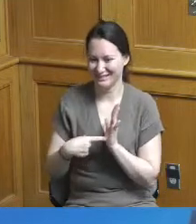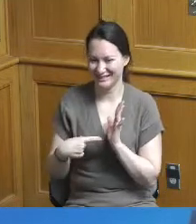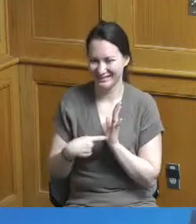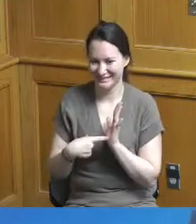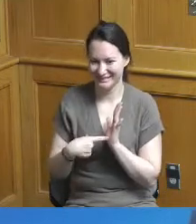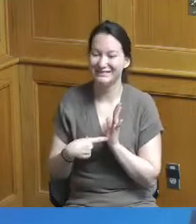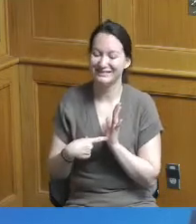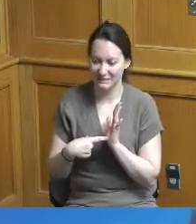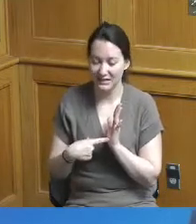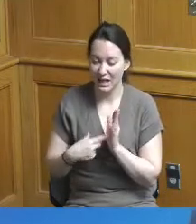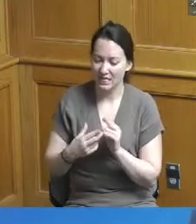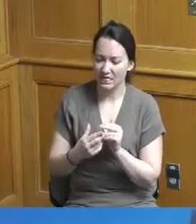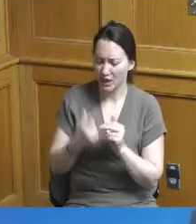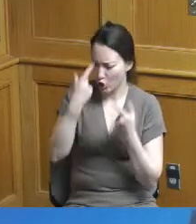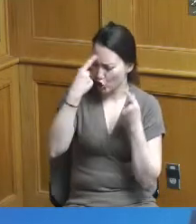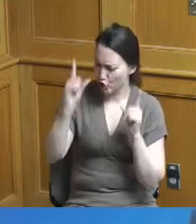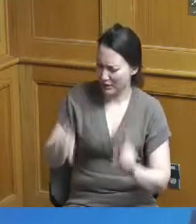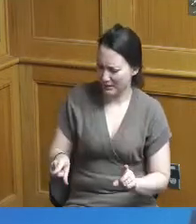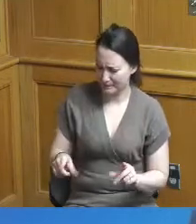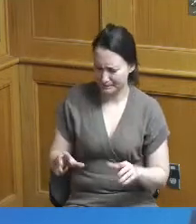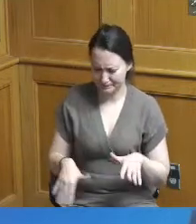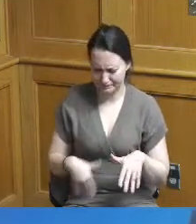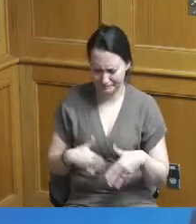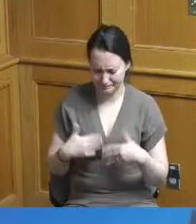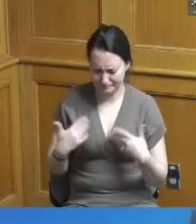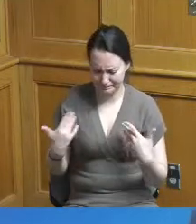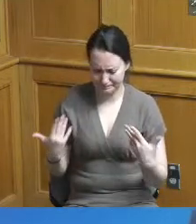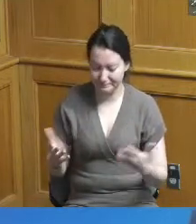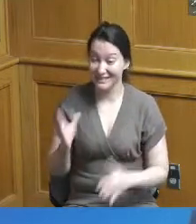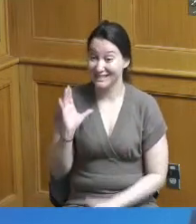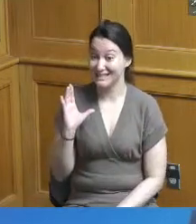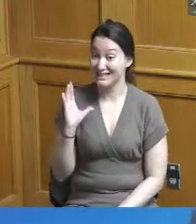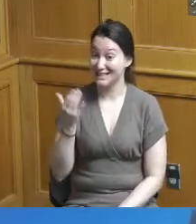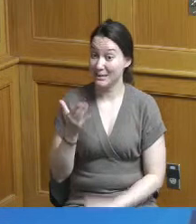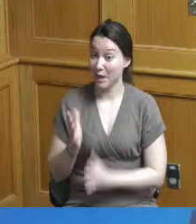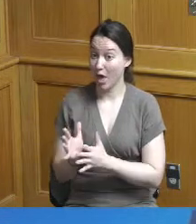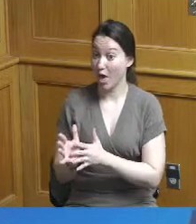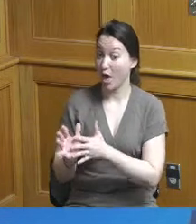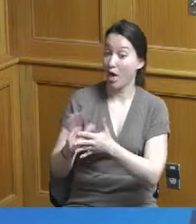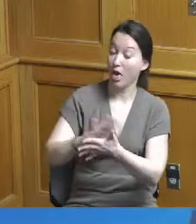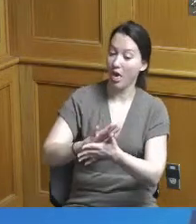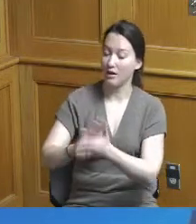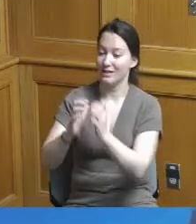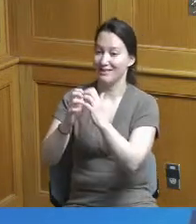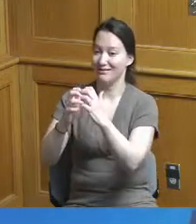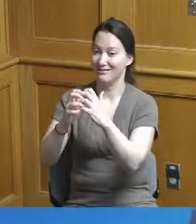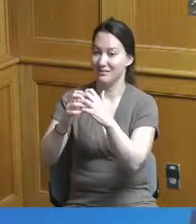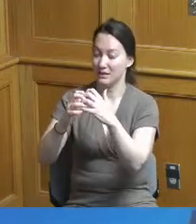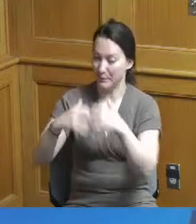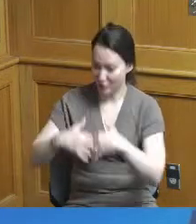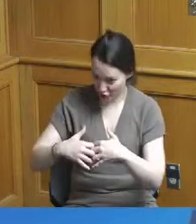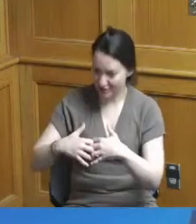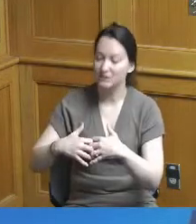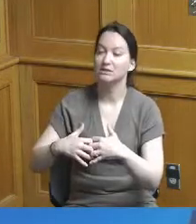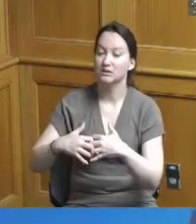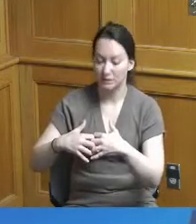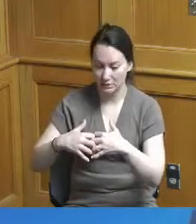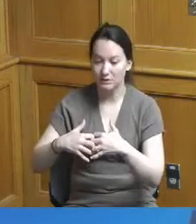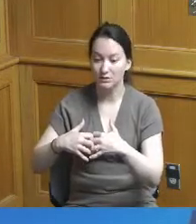the development agreement implied that the the demolition of the Millennium Hotel which